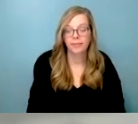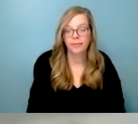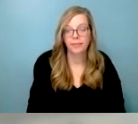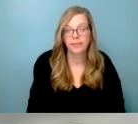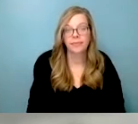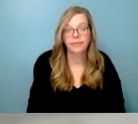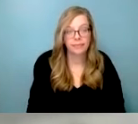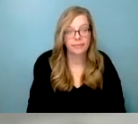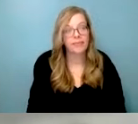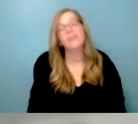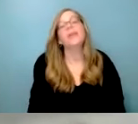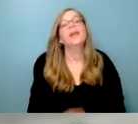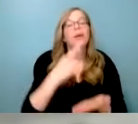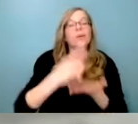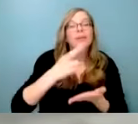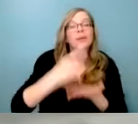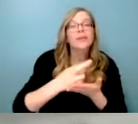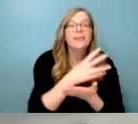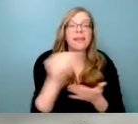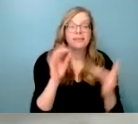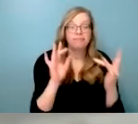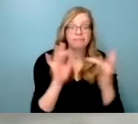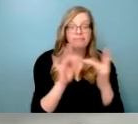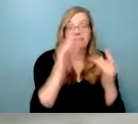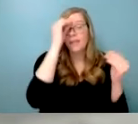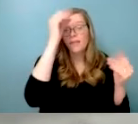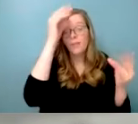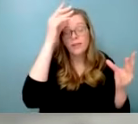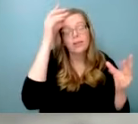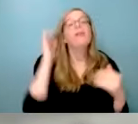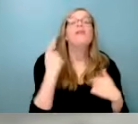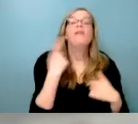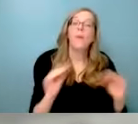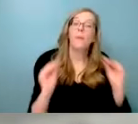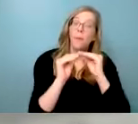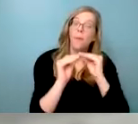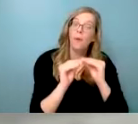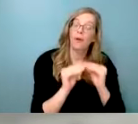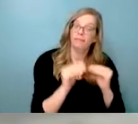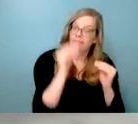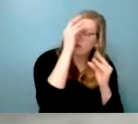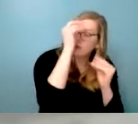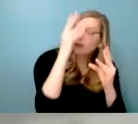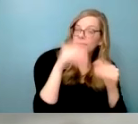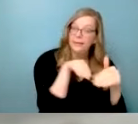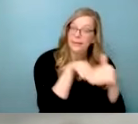resources and contact information for more information and accessibility plan resources